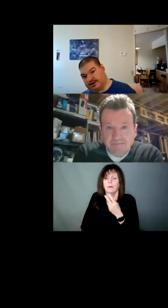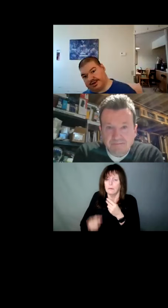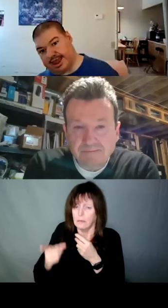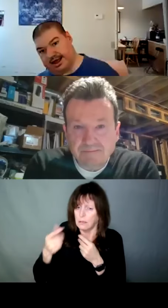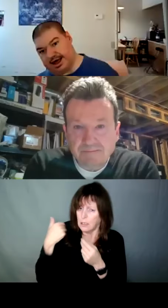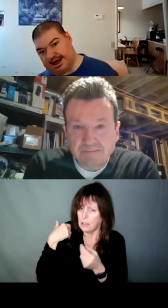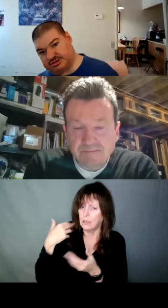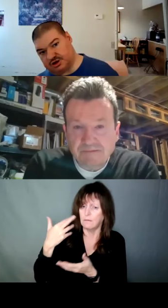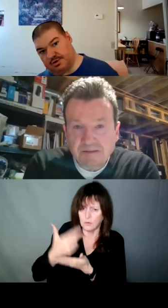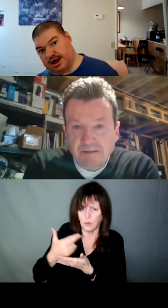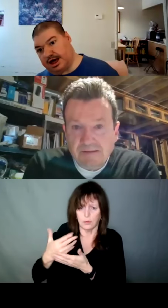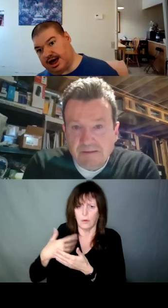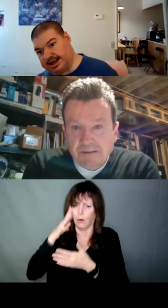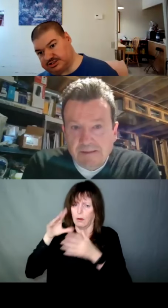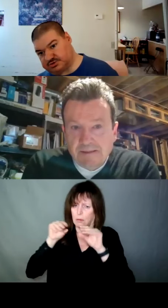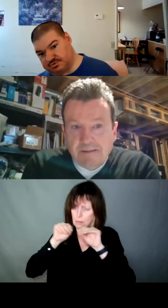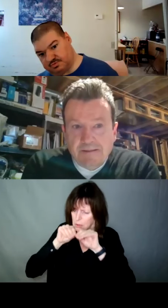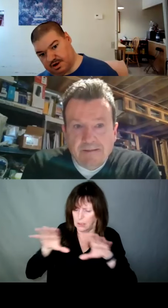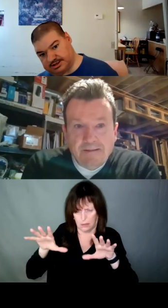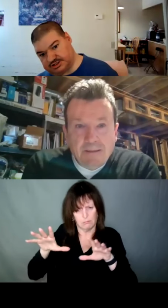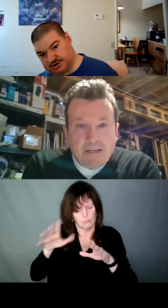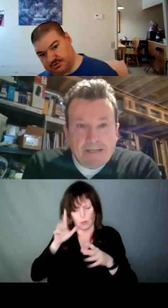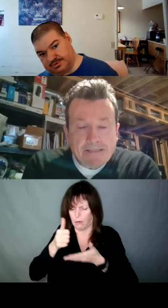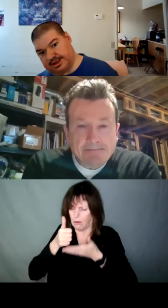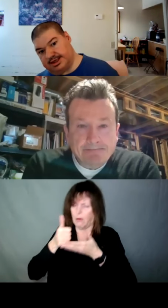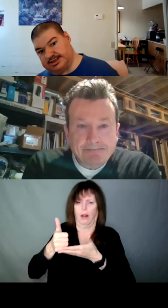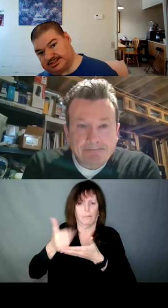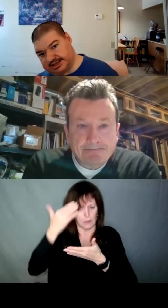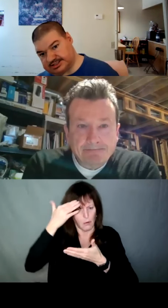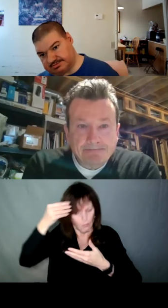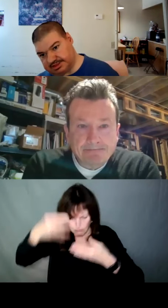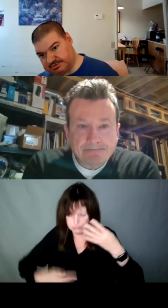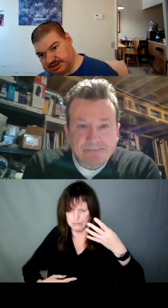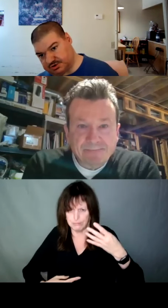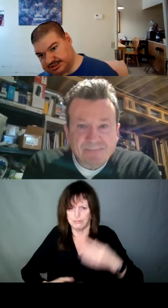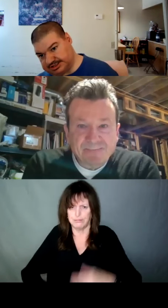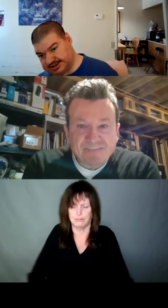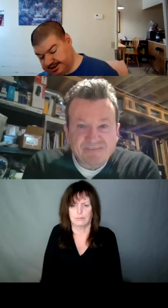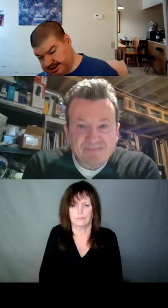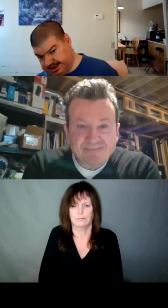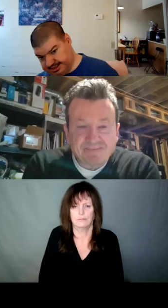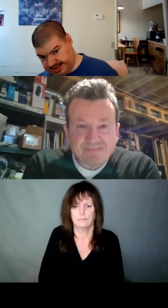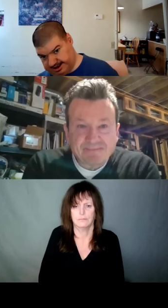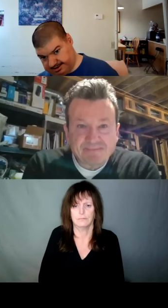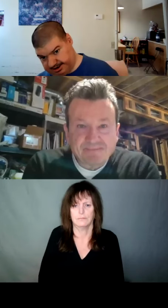found the information quite useful. It's a new resource for me so maybe that will help